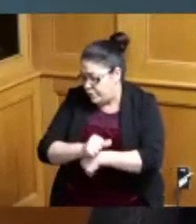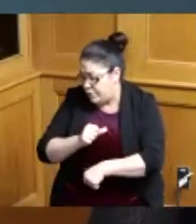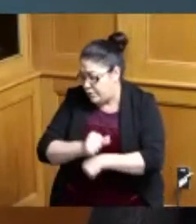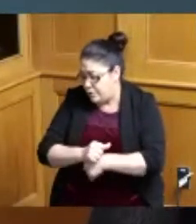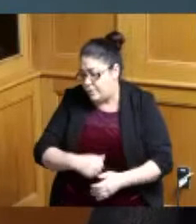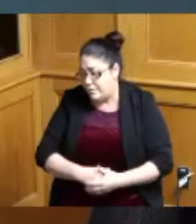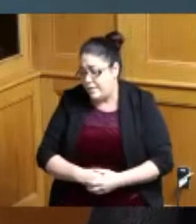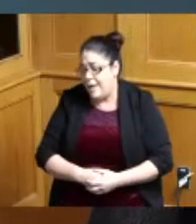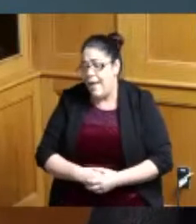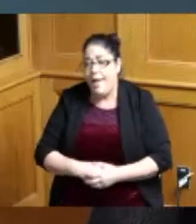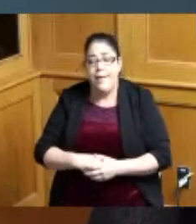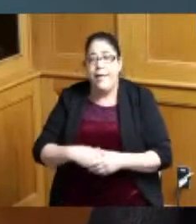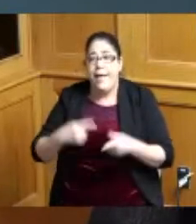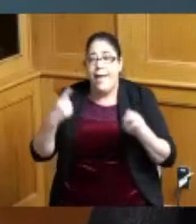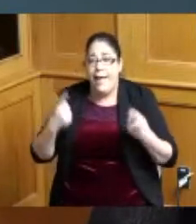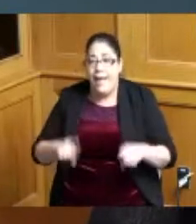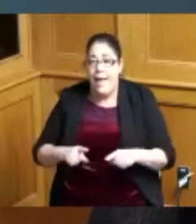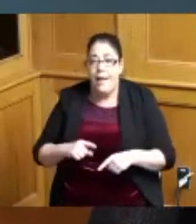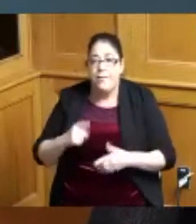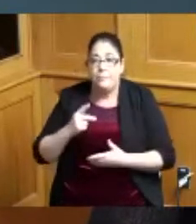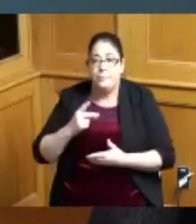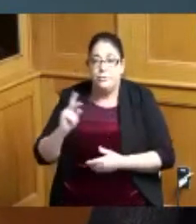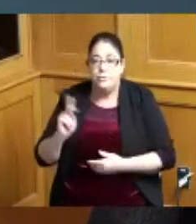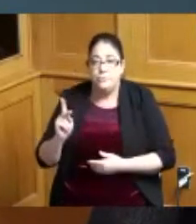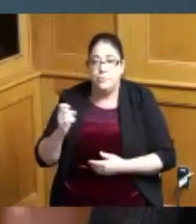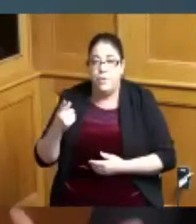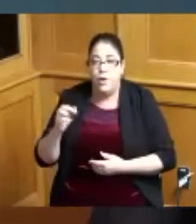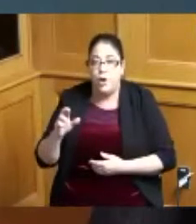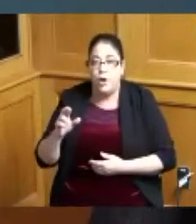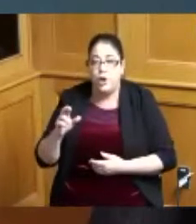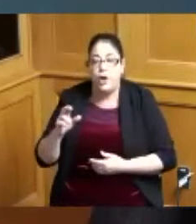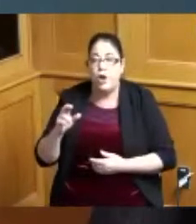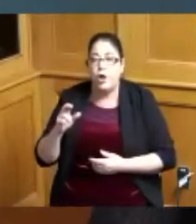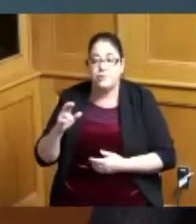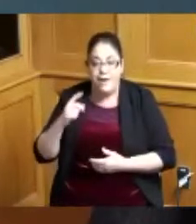Kroger is in forest park and it was a whole picnic table of young men sitting right there